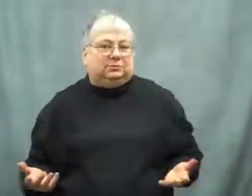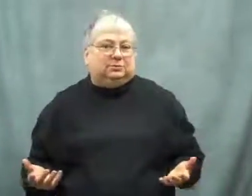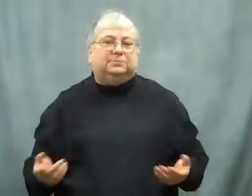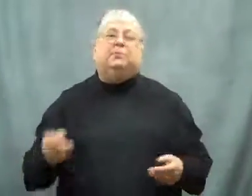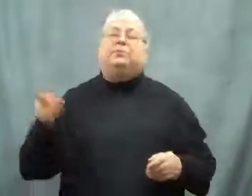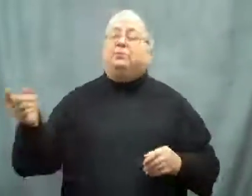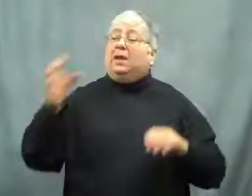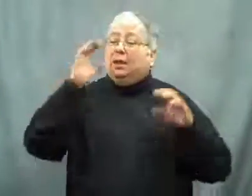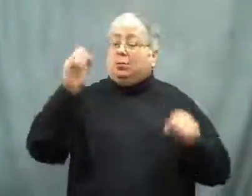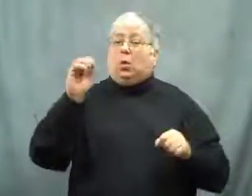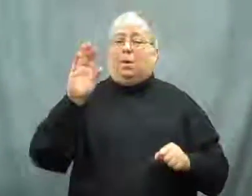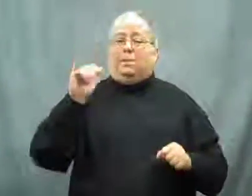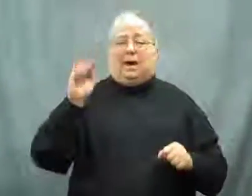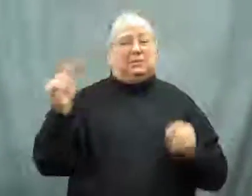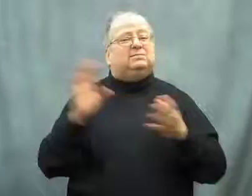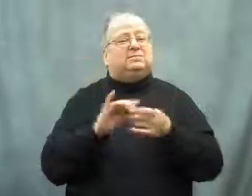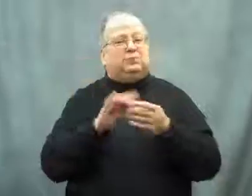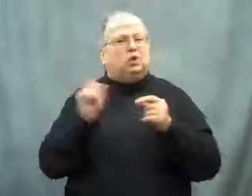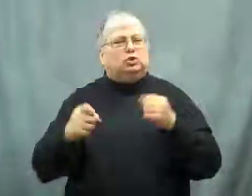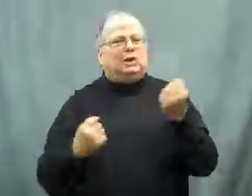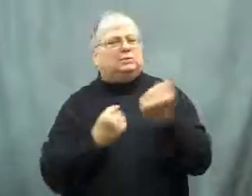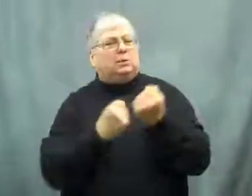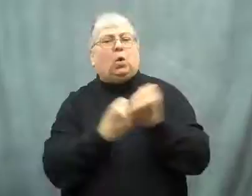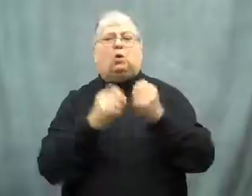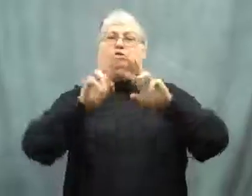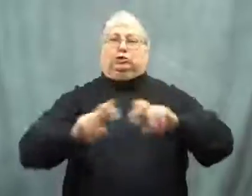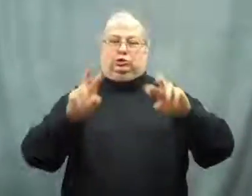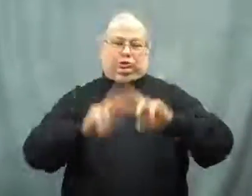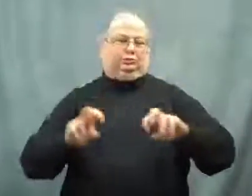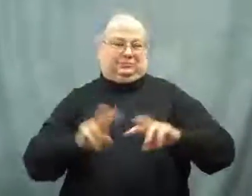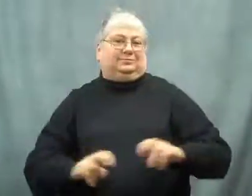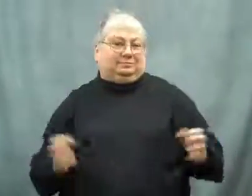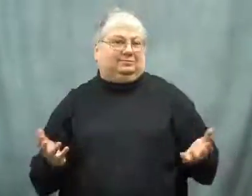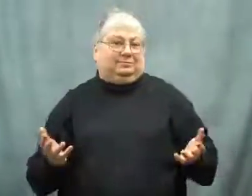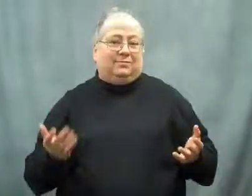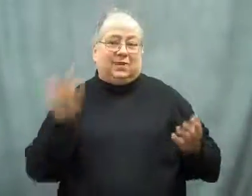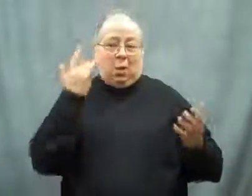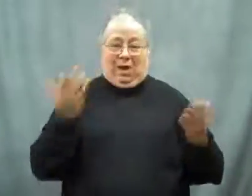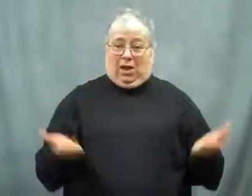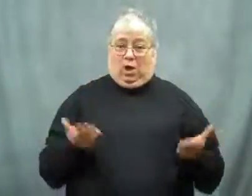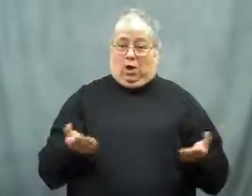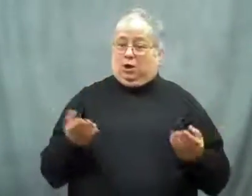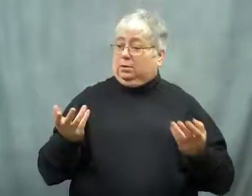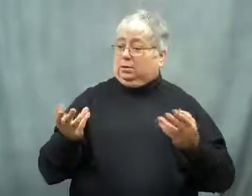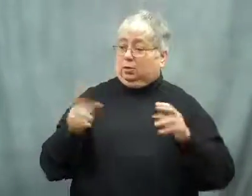He said research should get more support.